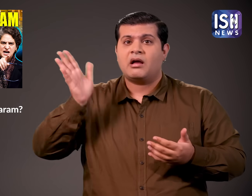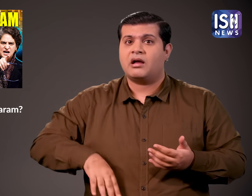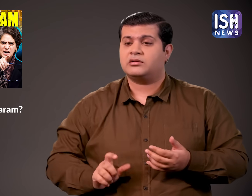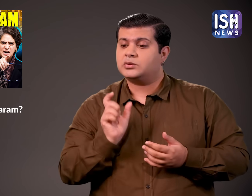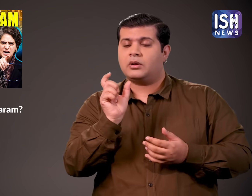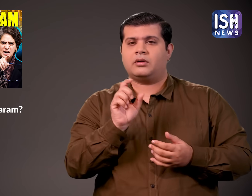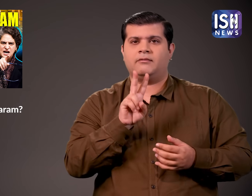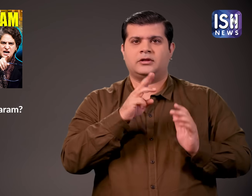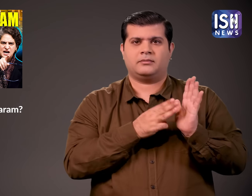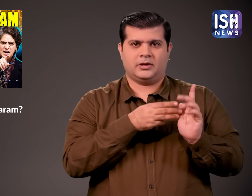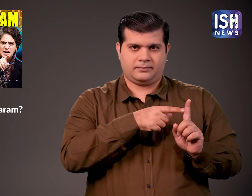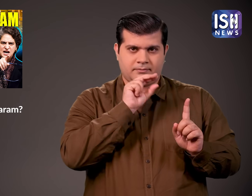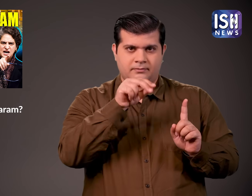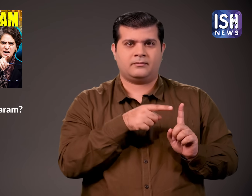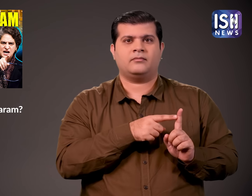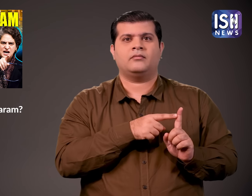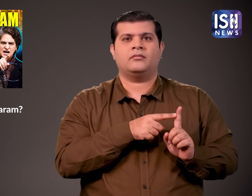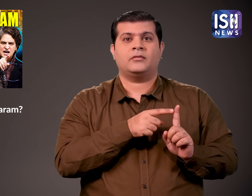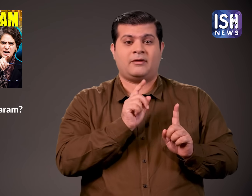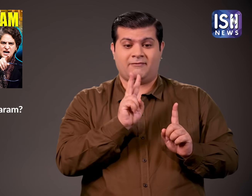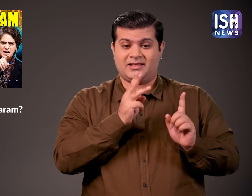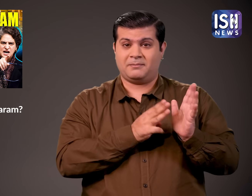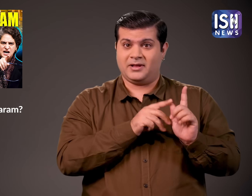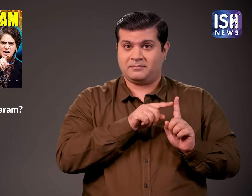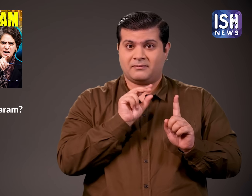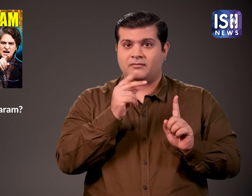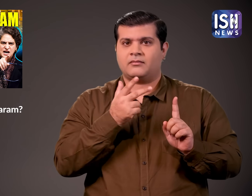In many clashes, Vande Mataram was used to provoke Muslims,